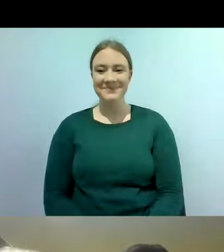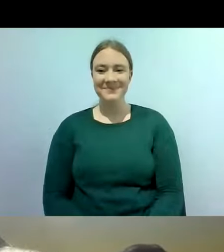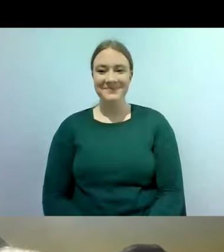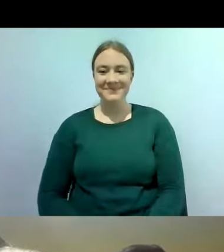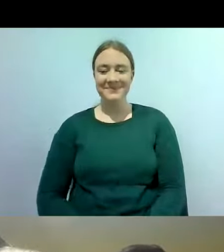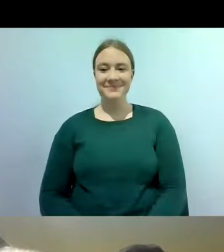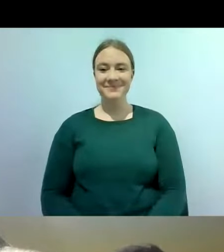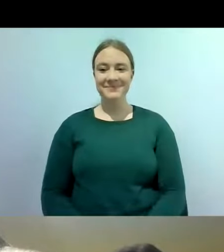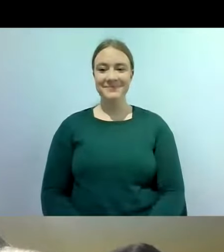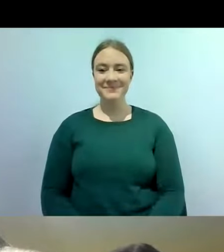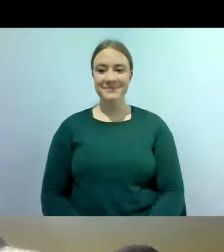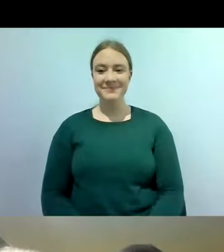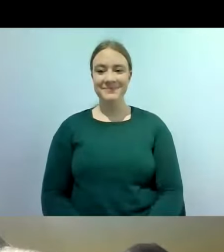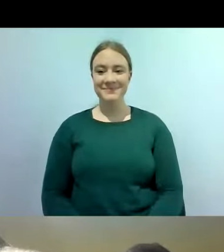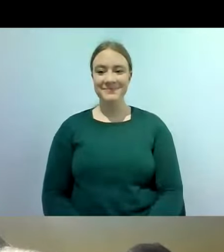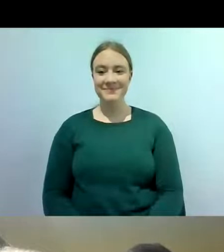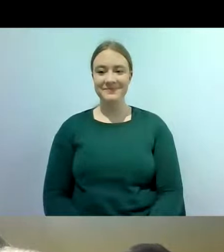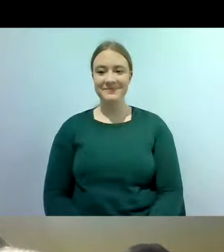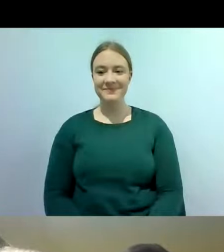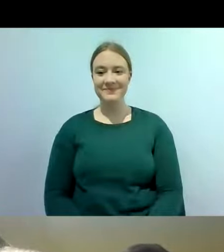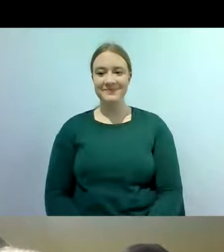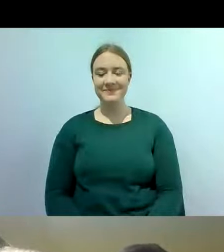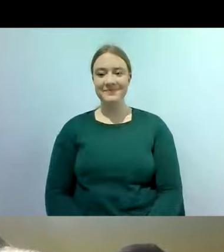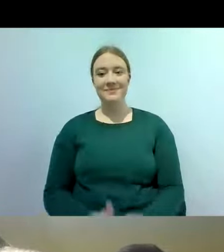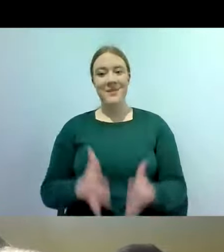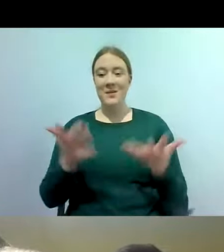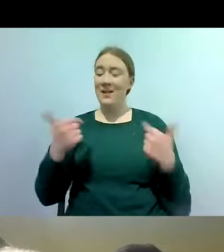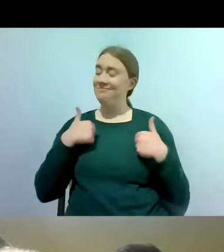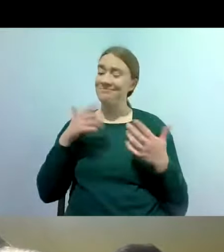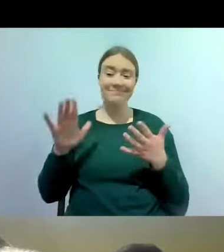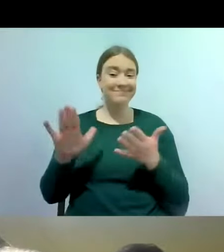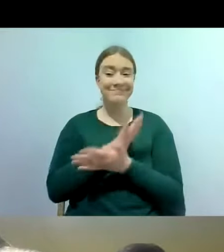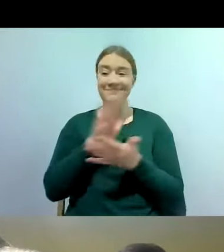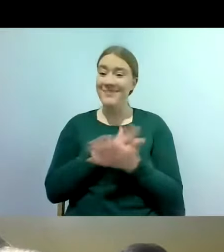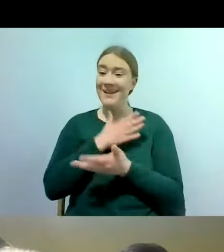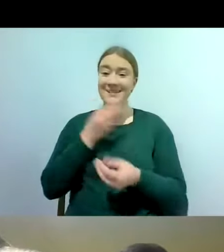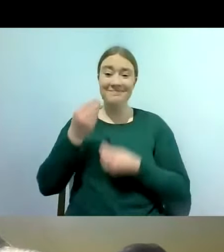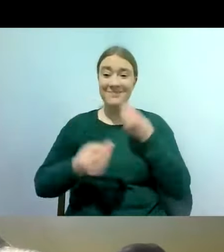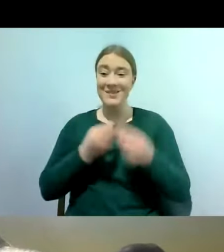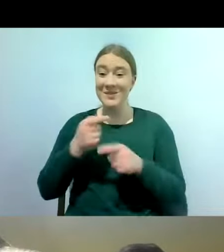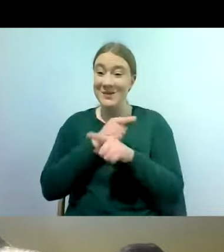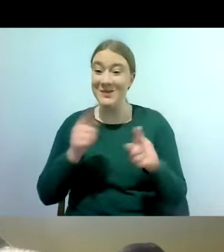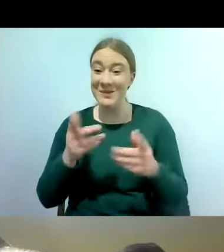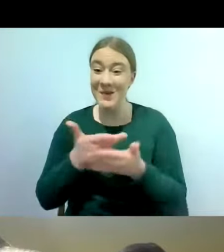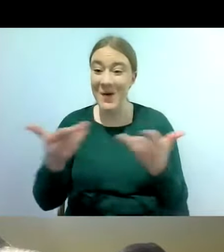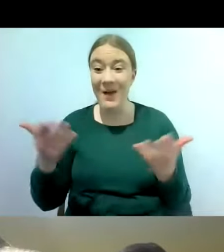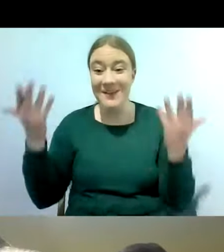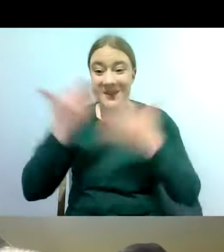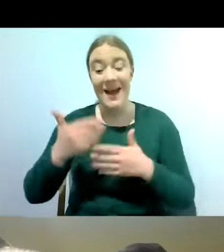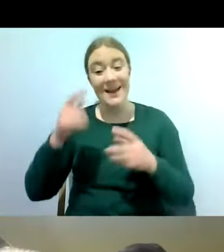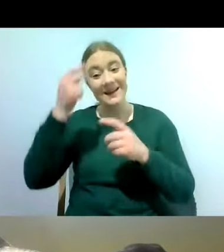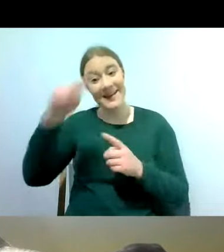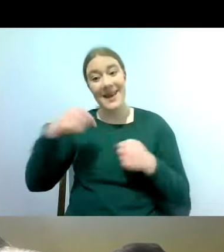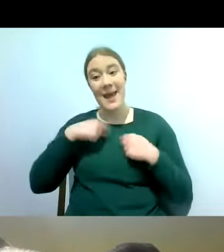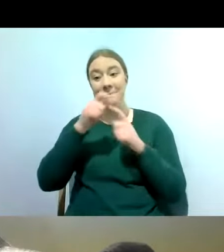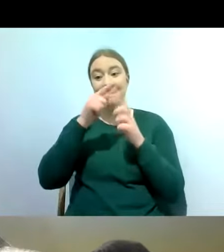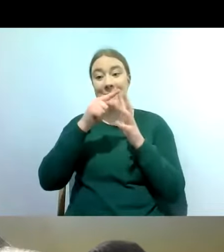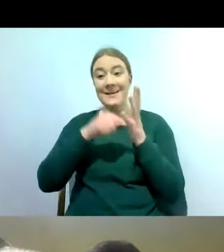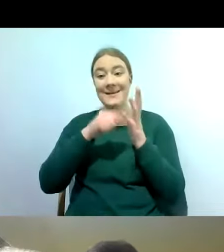well it's my pleasure to to talk to you everybody tonight my name is pete davis i've just finished